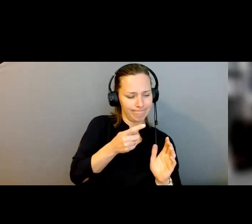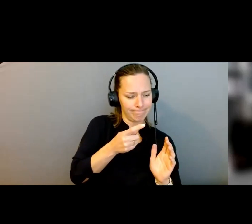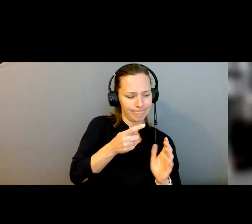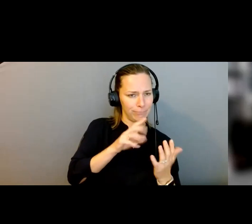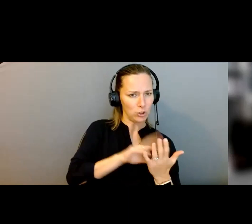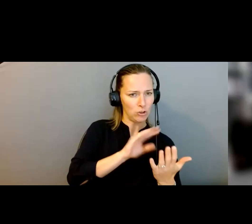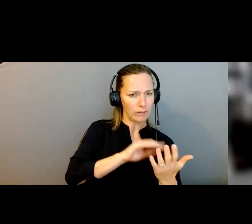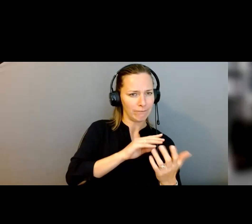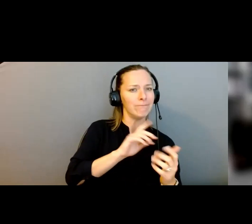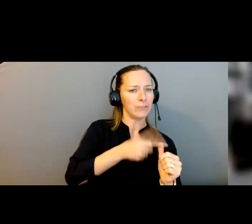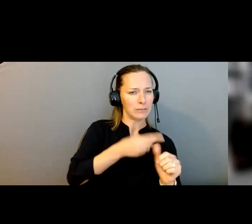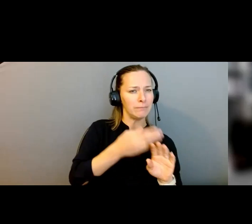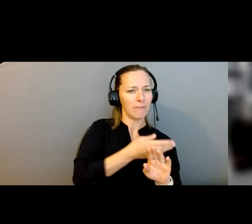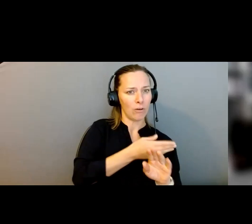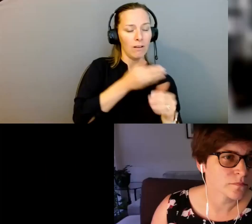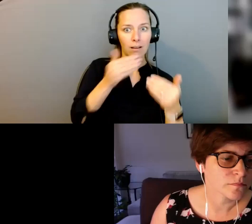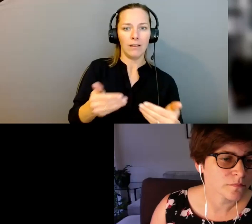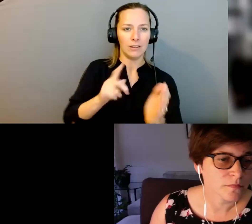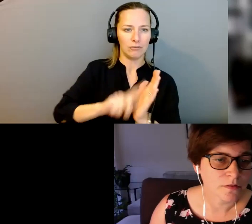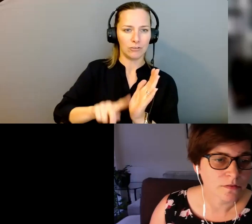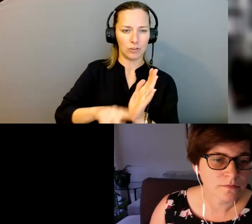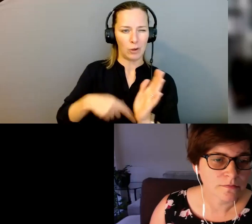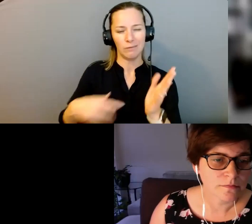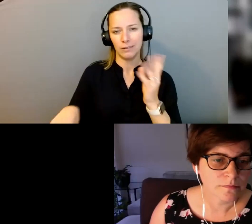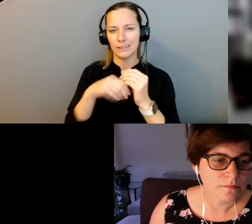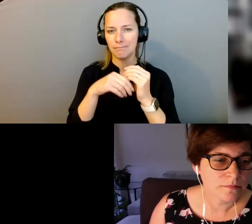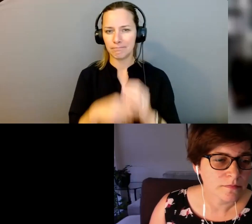So I just wanted to add that. >> DR. JEN RINALDI: